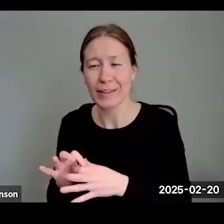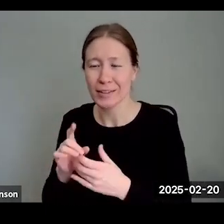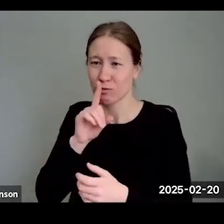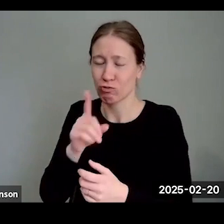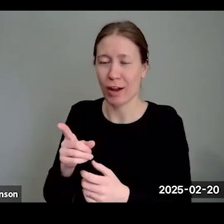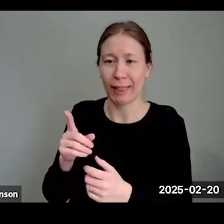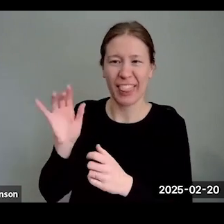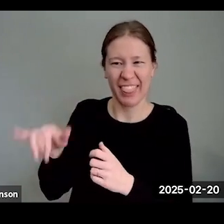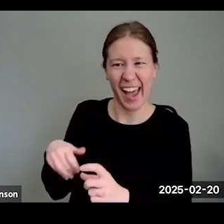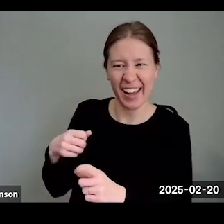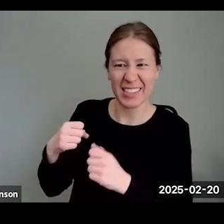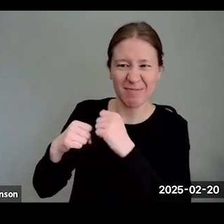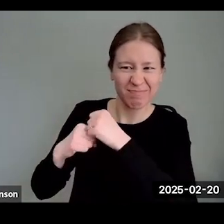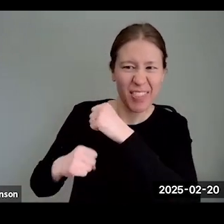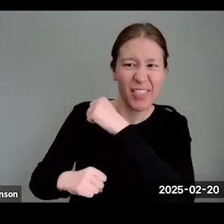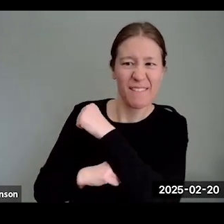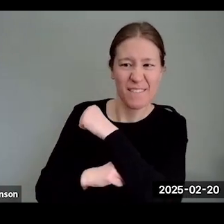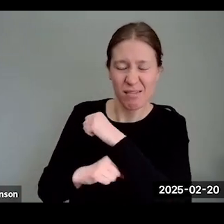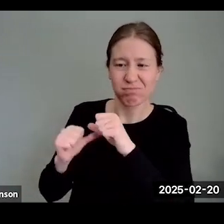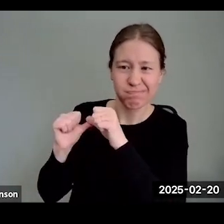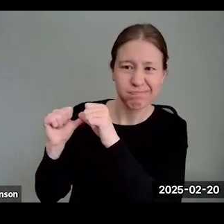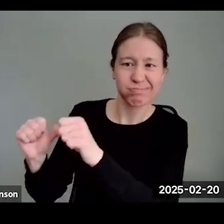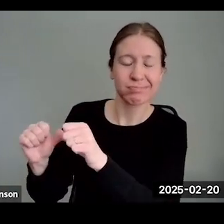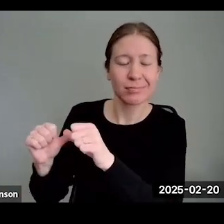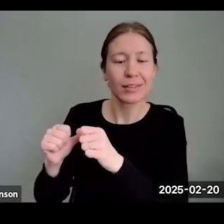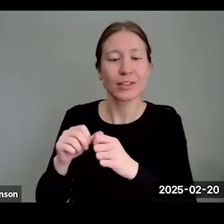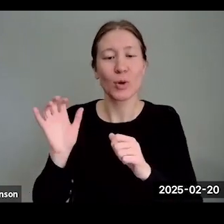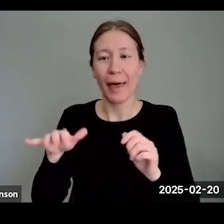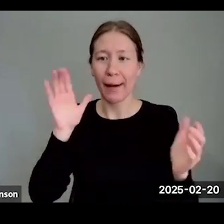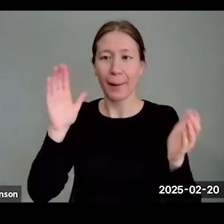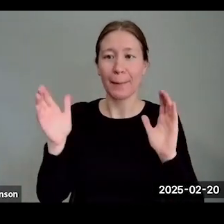on, kind of, helping to determine what is marginal versus essential.